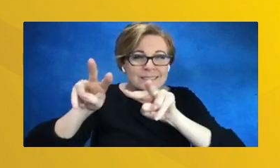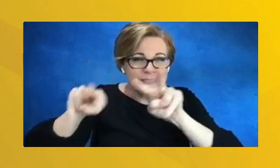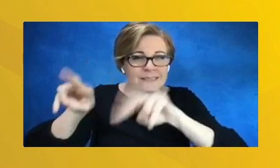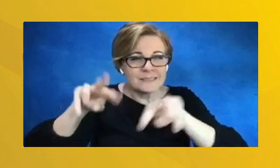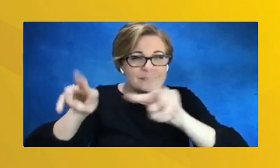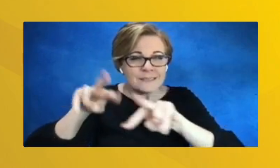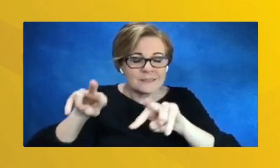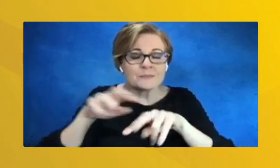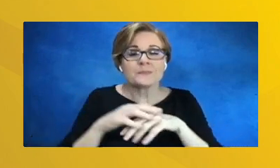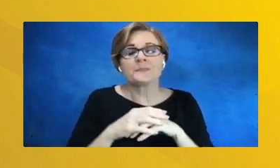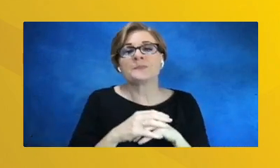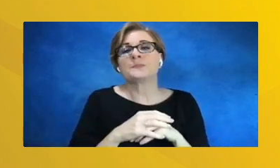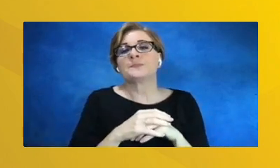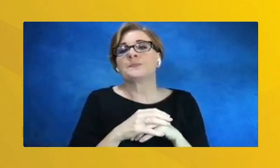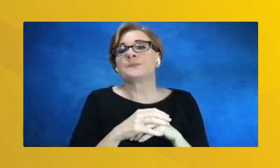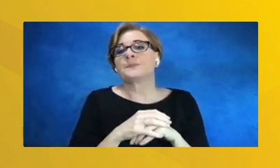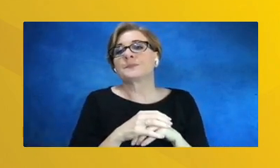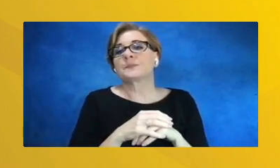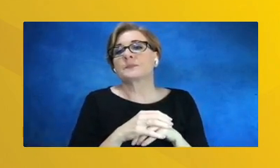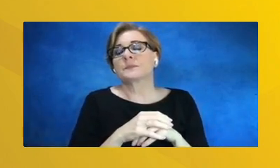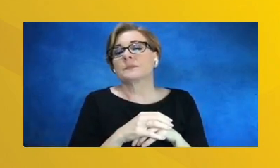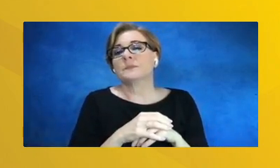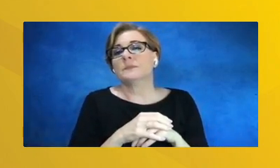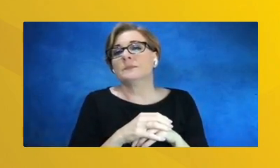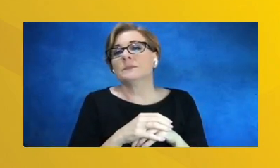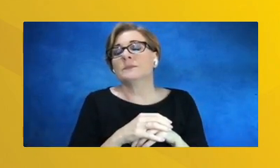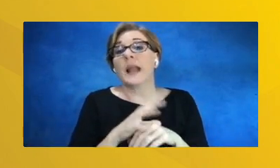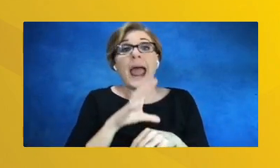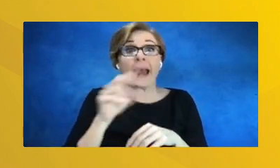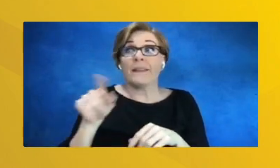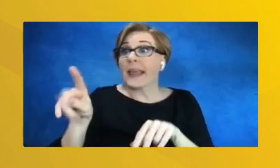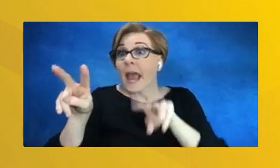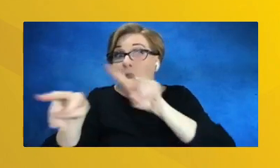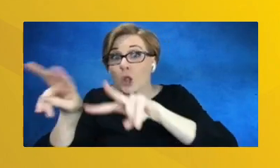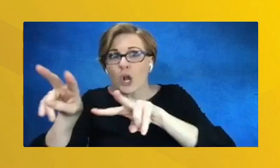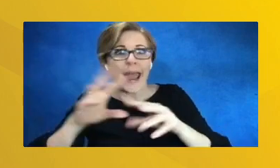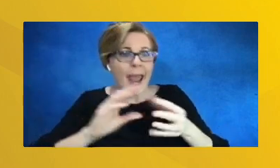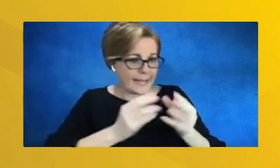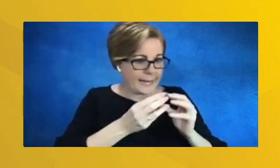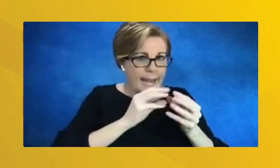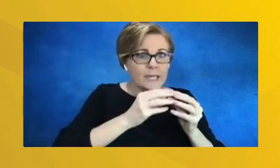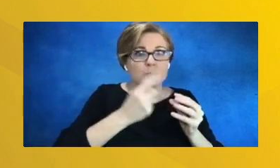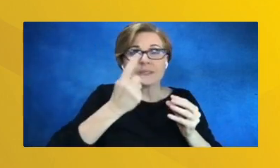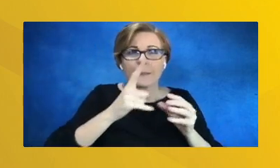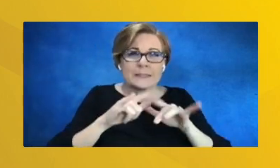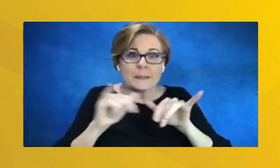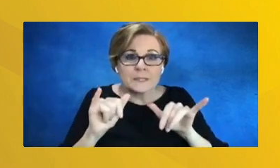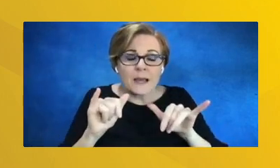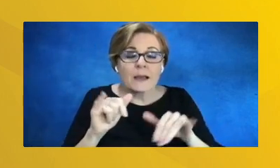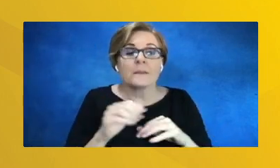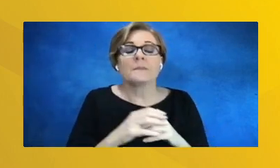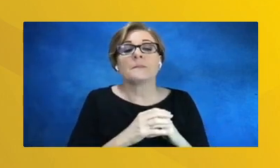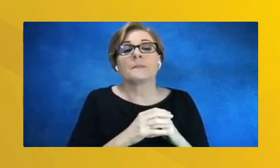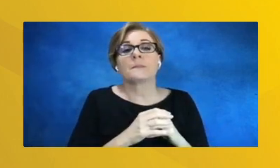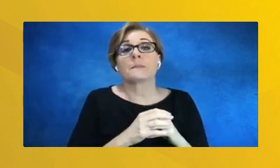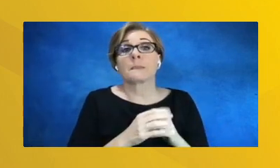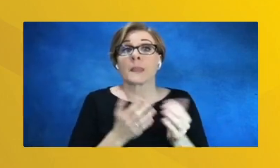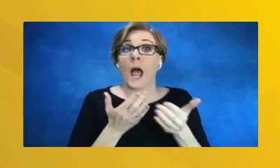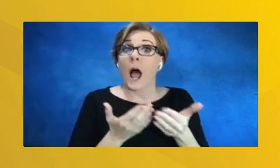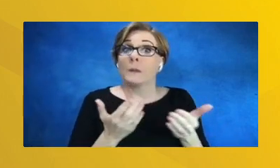everyday object as they look at it to engage their senses in multiple ways. Objects also can add additional context.